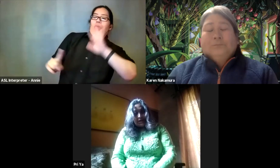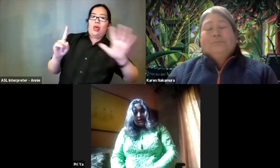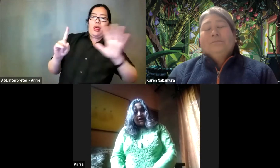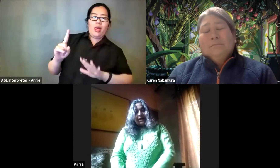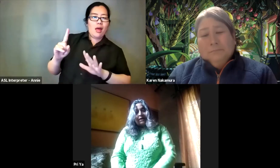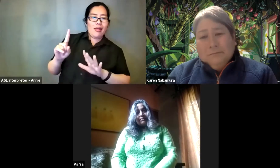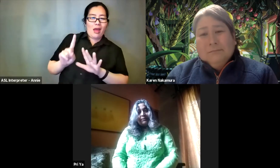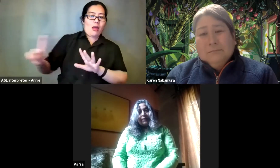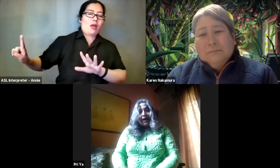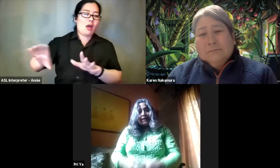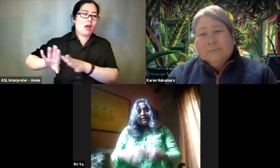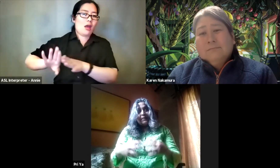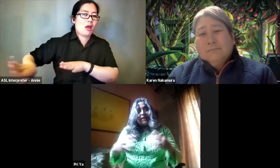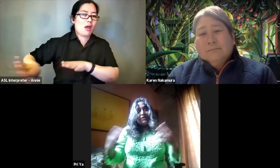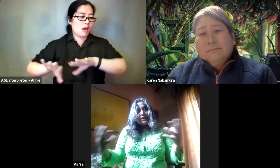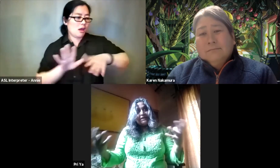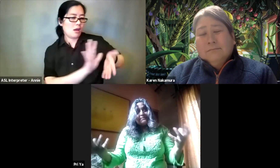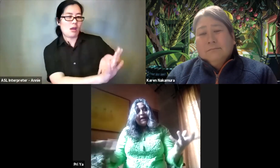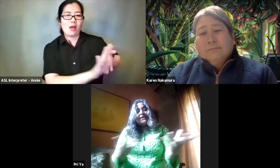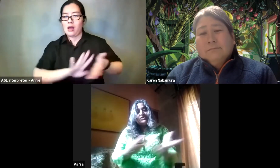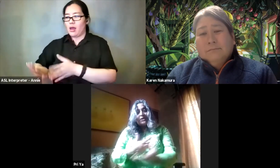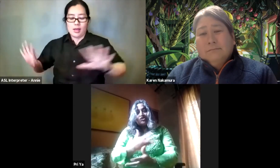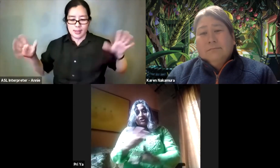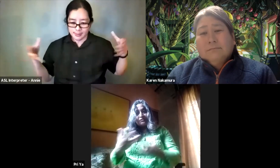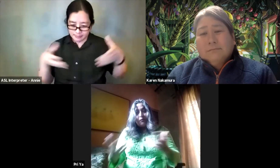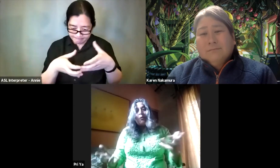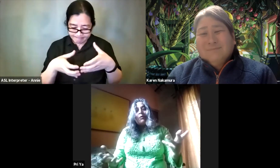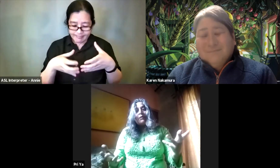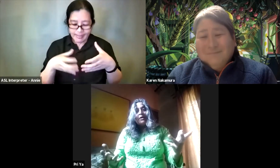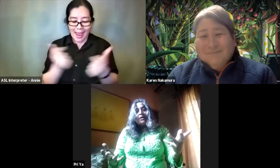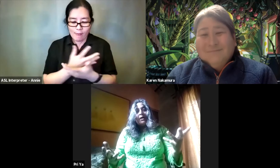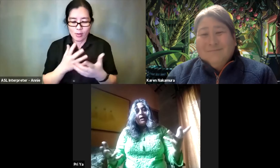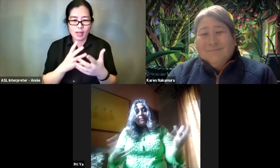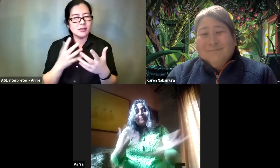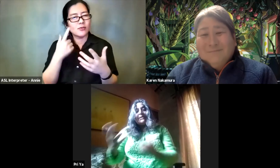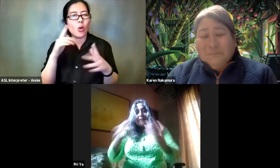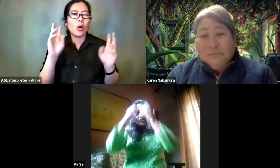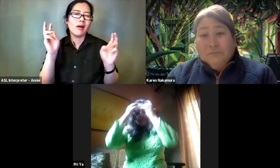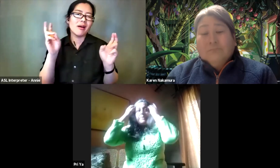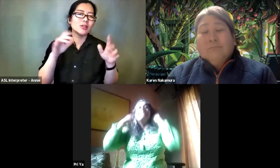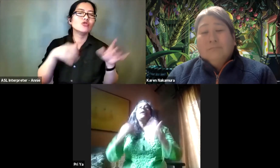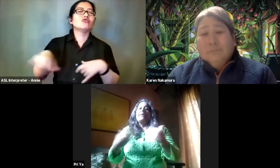Priya Ramasubban: And everything is made to adjust for people in the mainstream by the